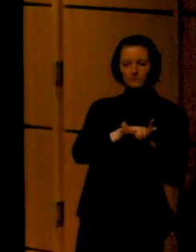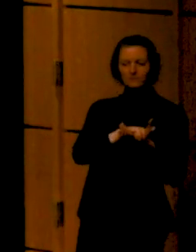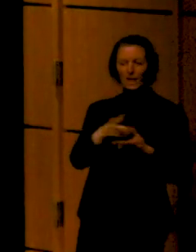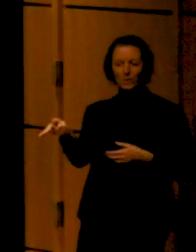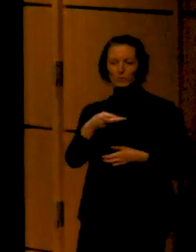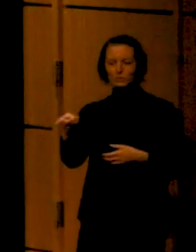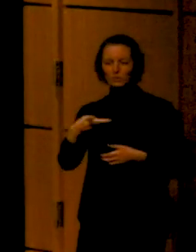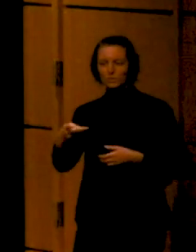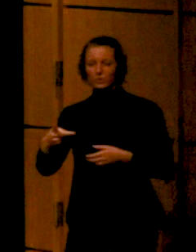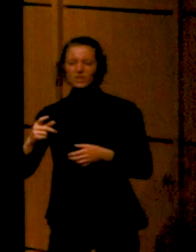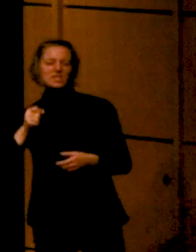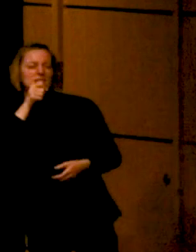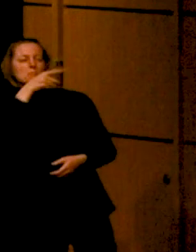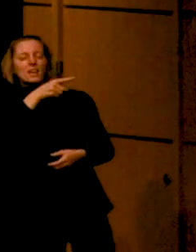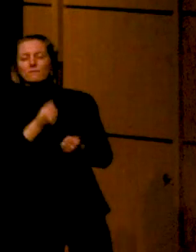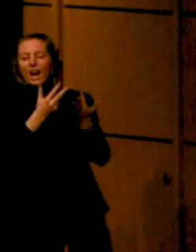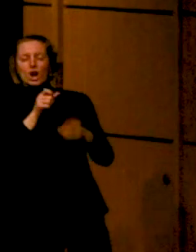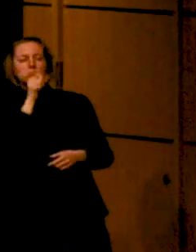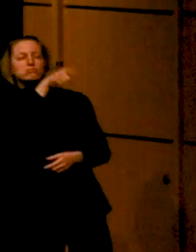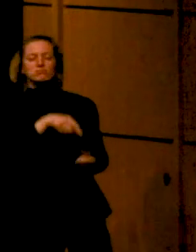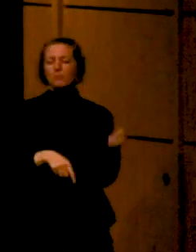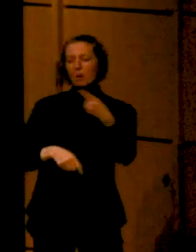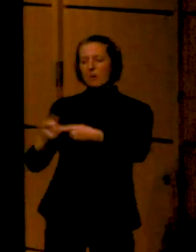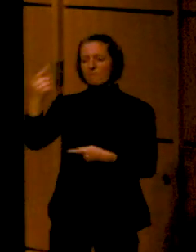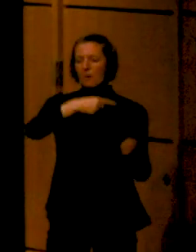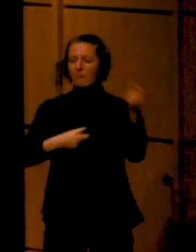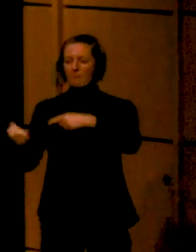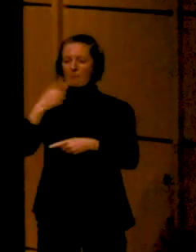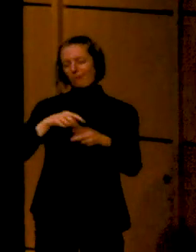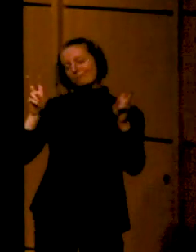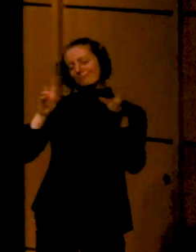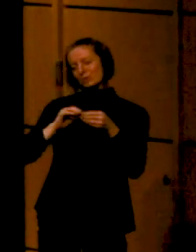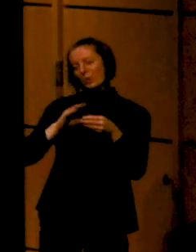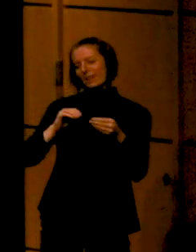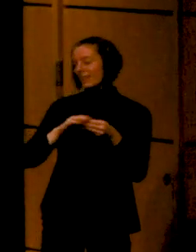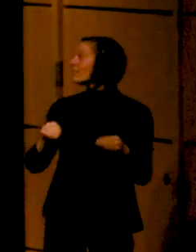In other stories, Mount St. Helens is one of a number of wives all fighting with each other.